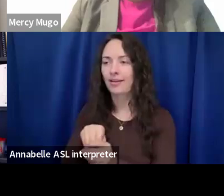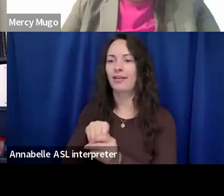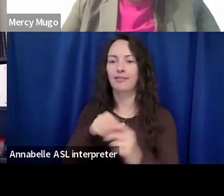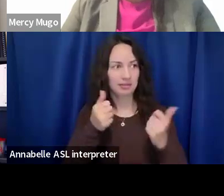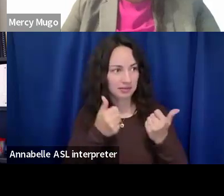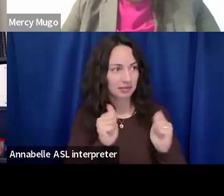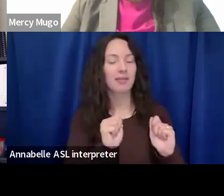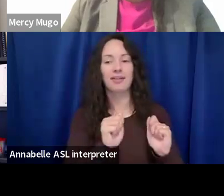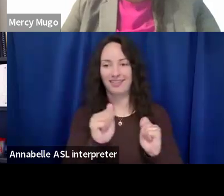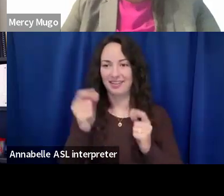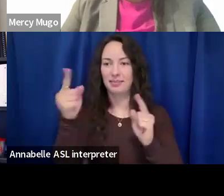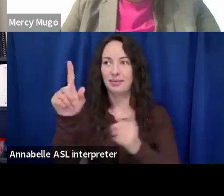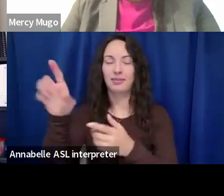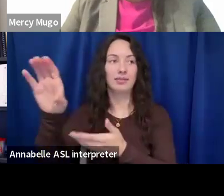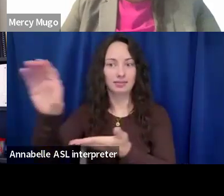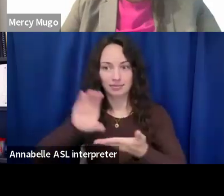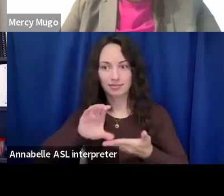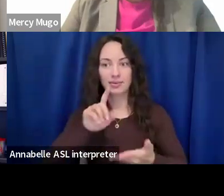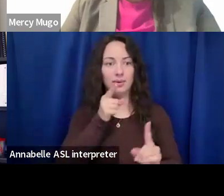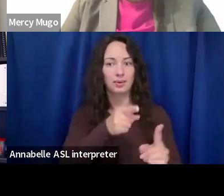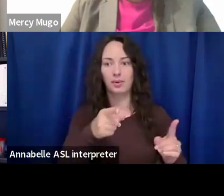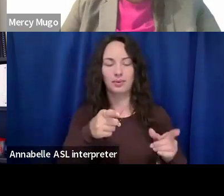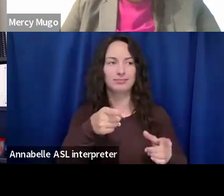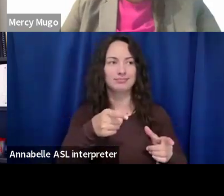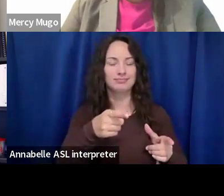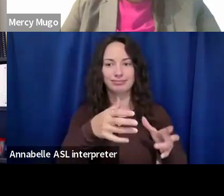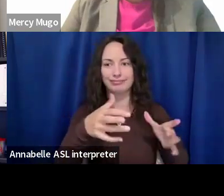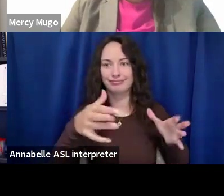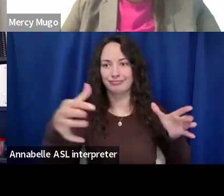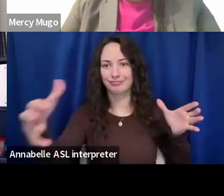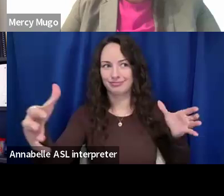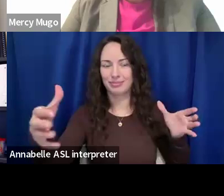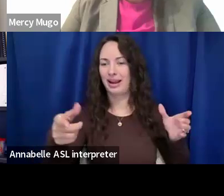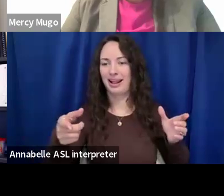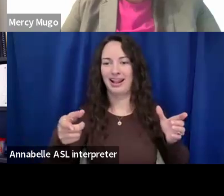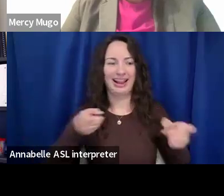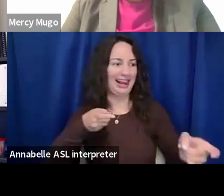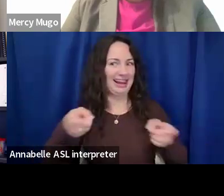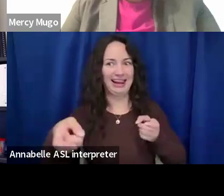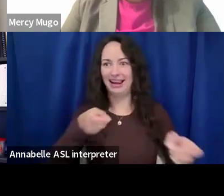to make it bigger. And it was very unwieldy. So then we had to go back and say no we are only